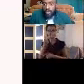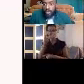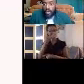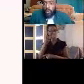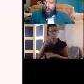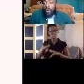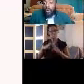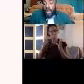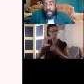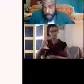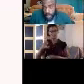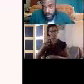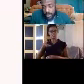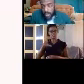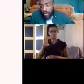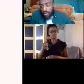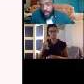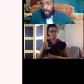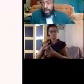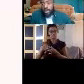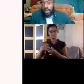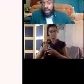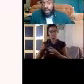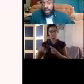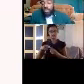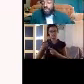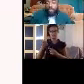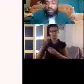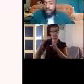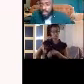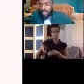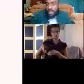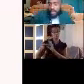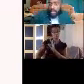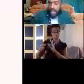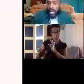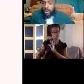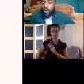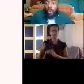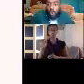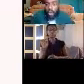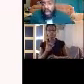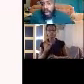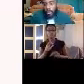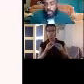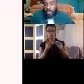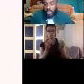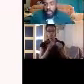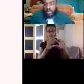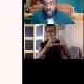and I think organizations can also contribute to this as a whole and contribute to this